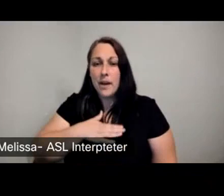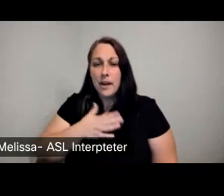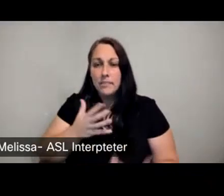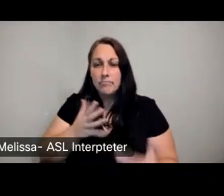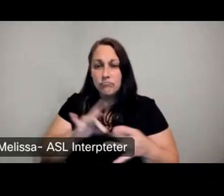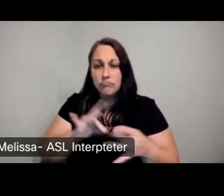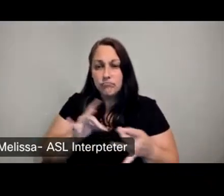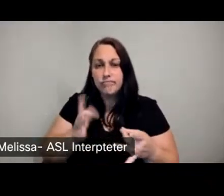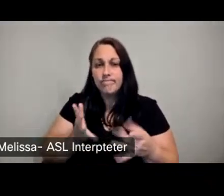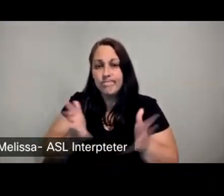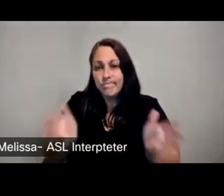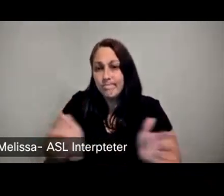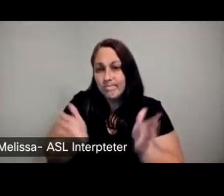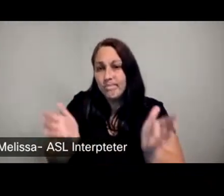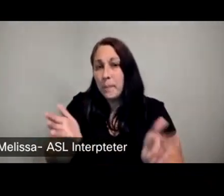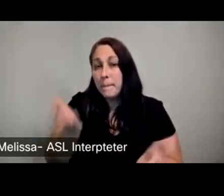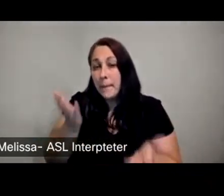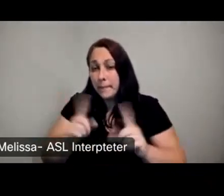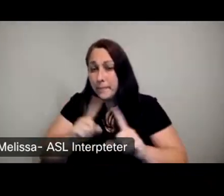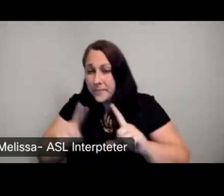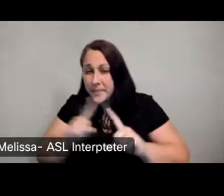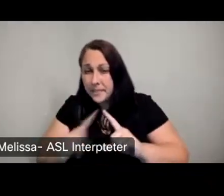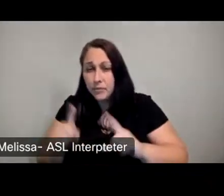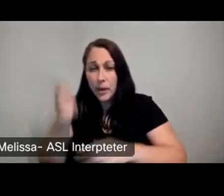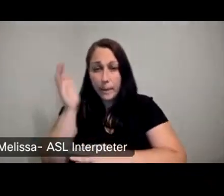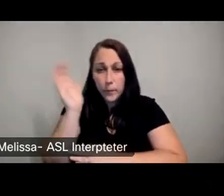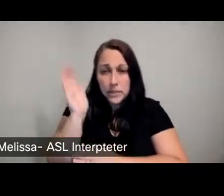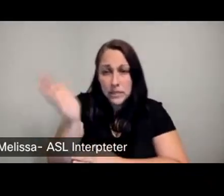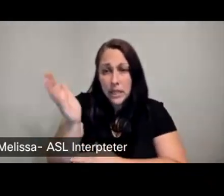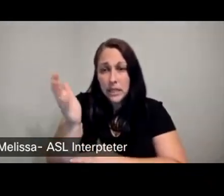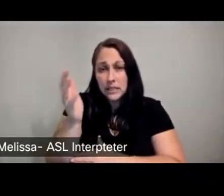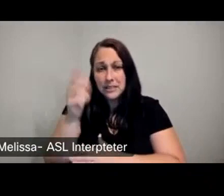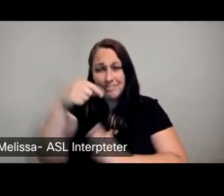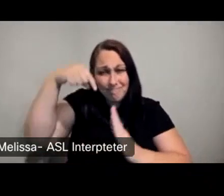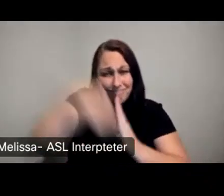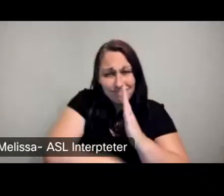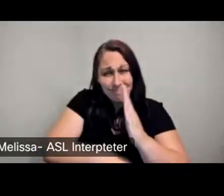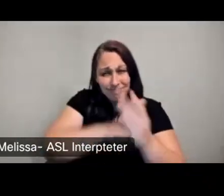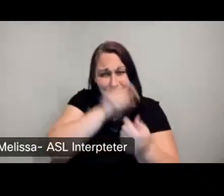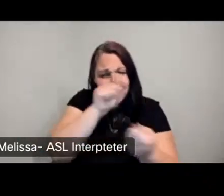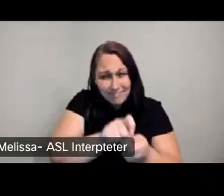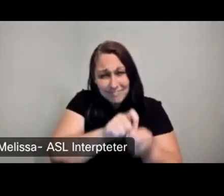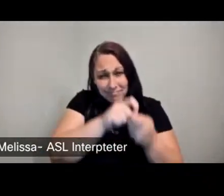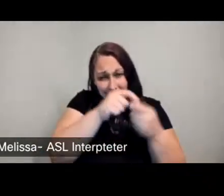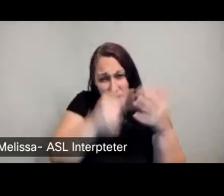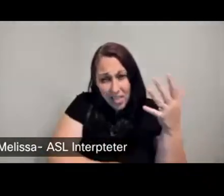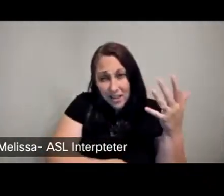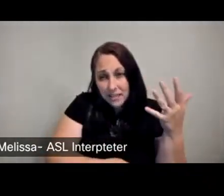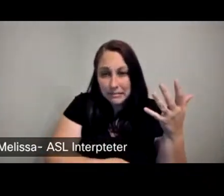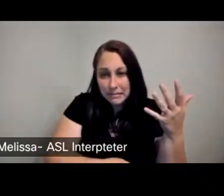create a number of different presentations with far less detail that um also help people to